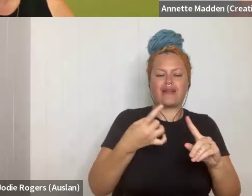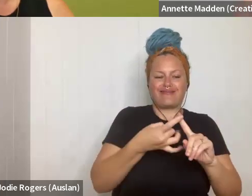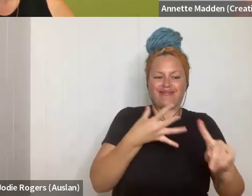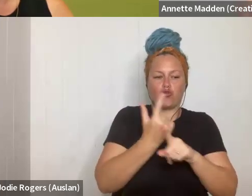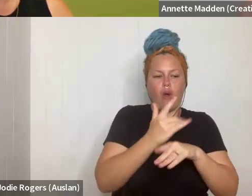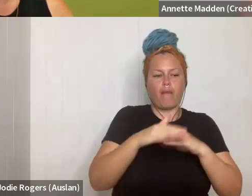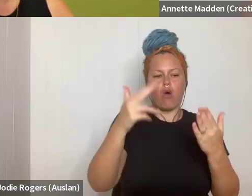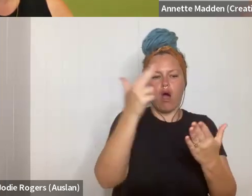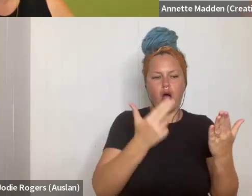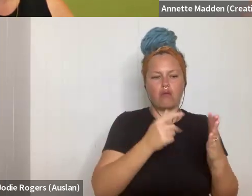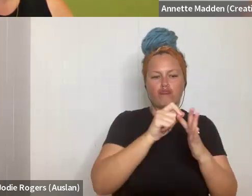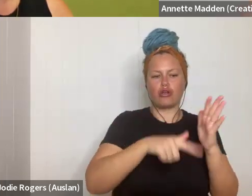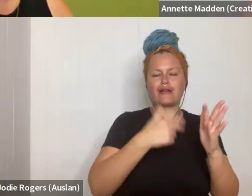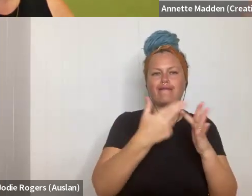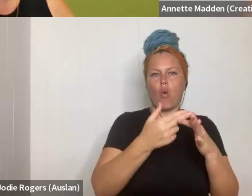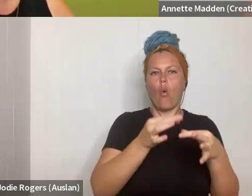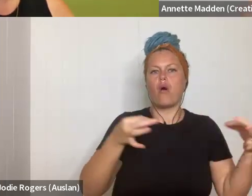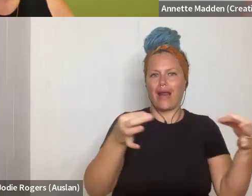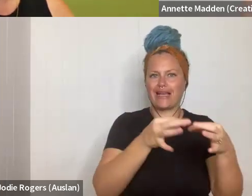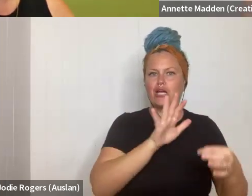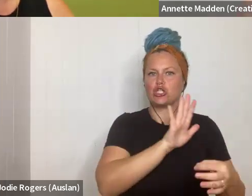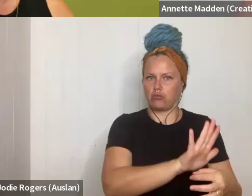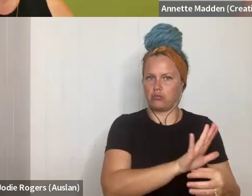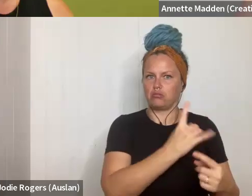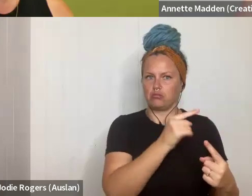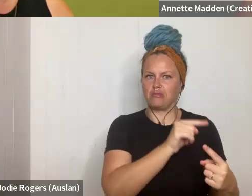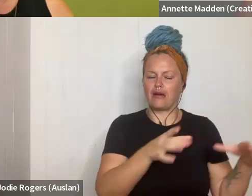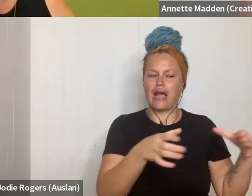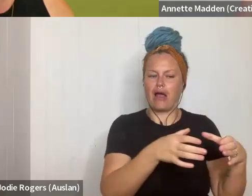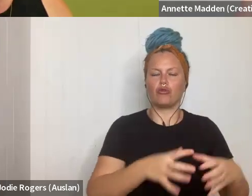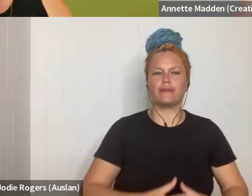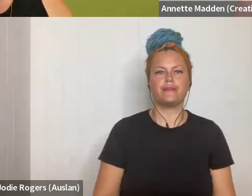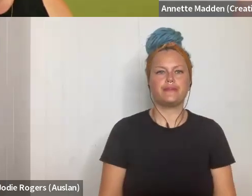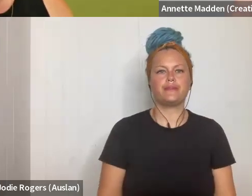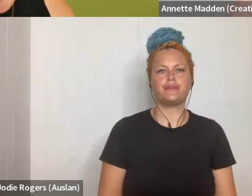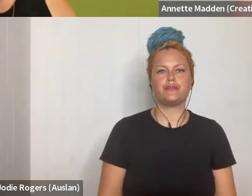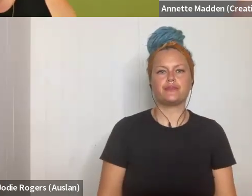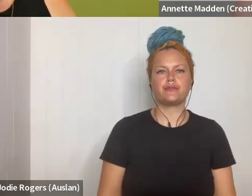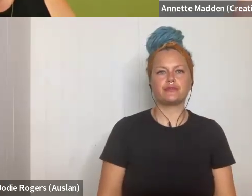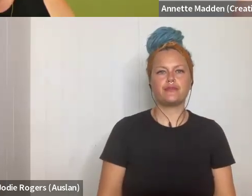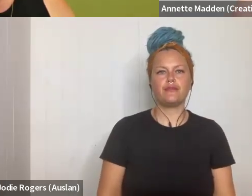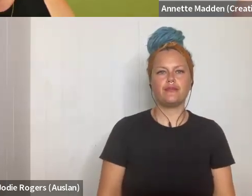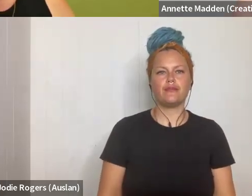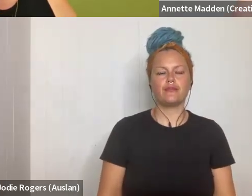international, those things have separate eligibility, I'm just talking about the